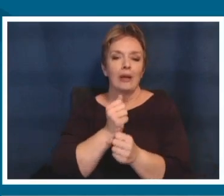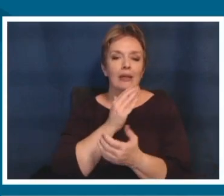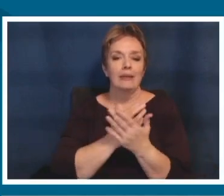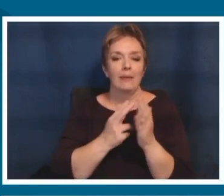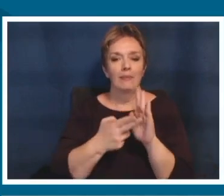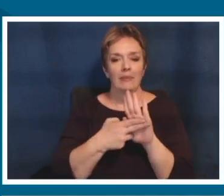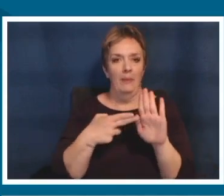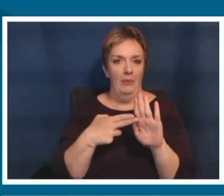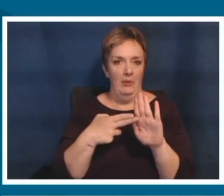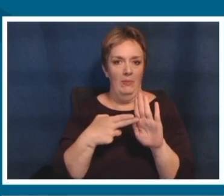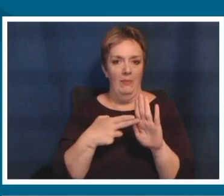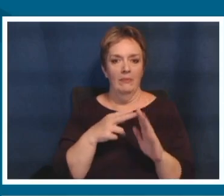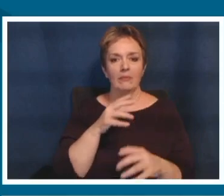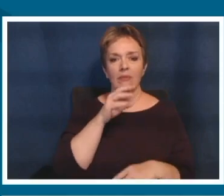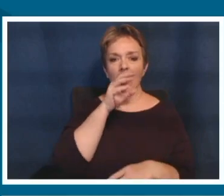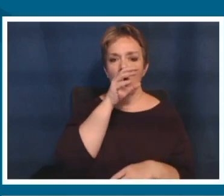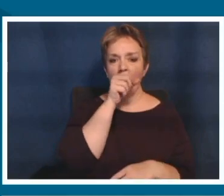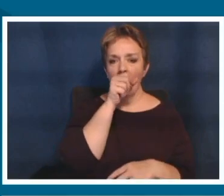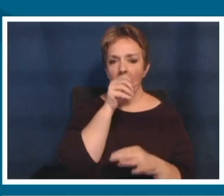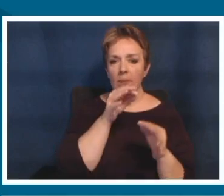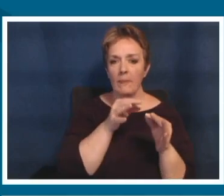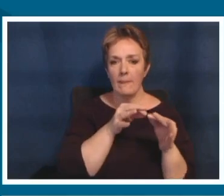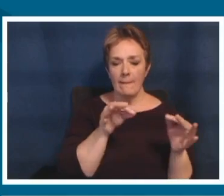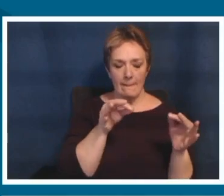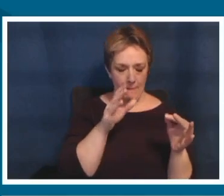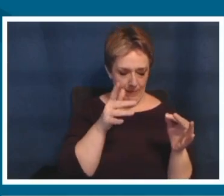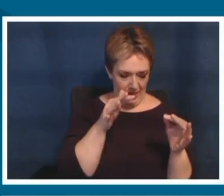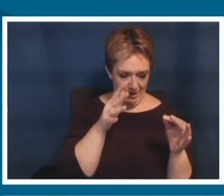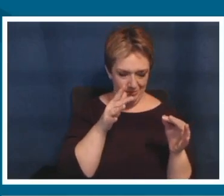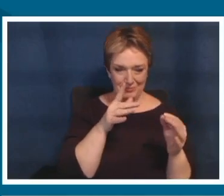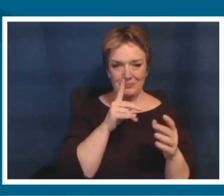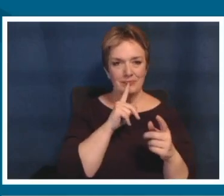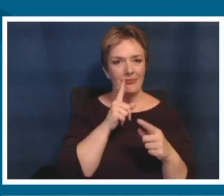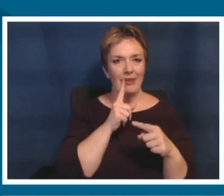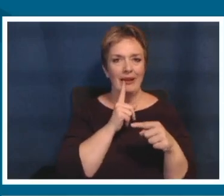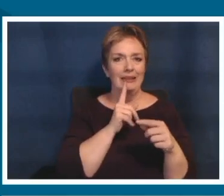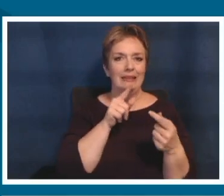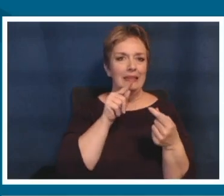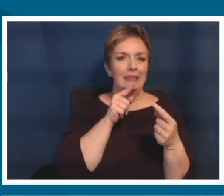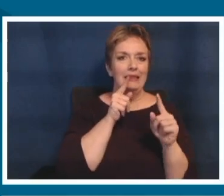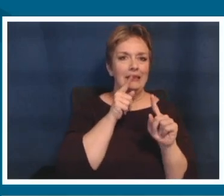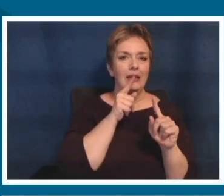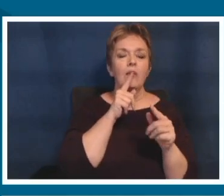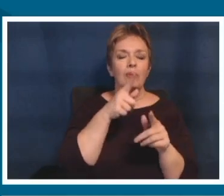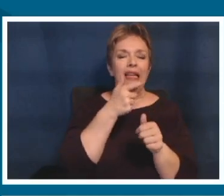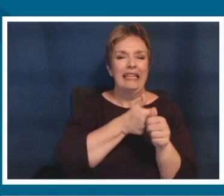orange one had a certain you know a prompt and the blue one had a different